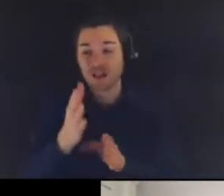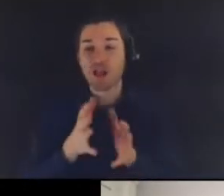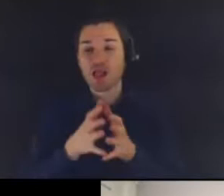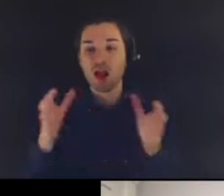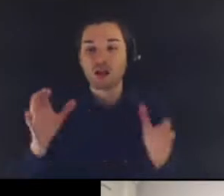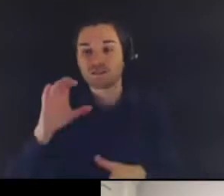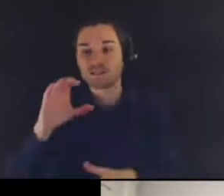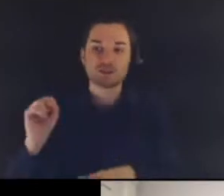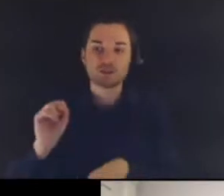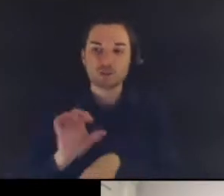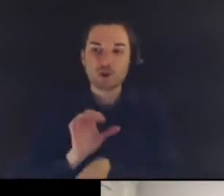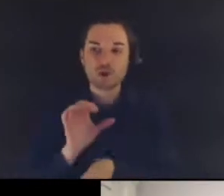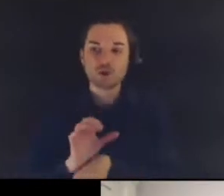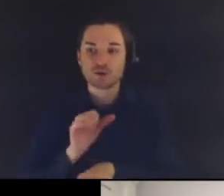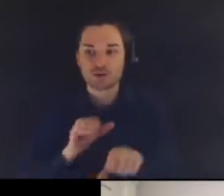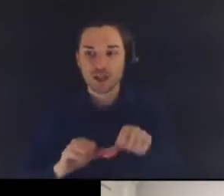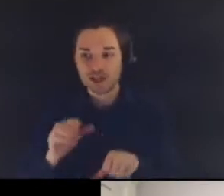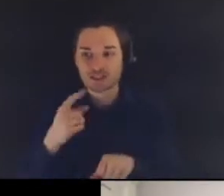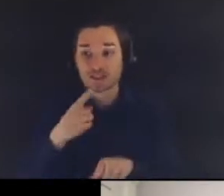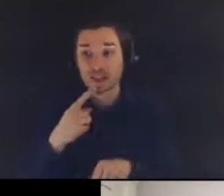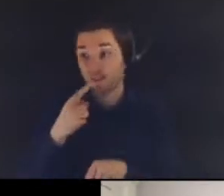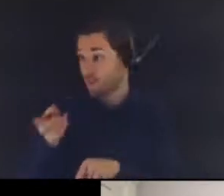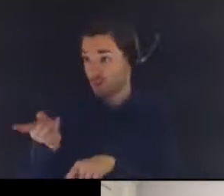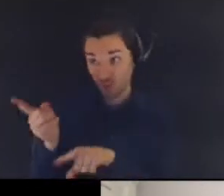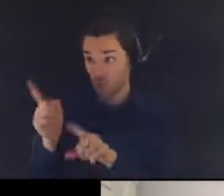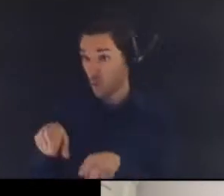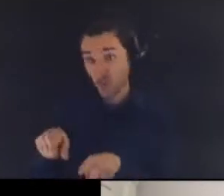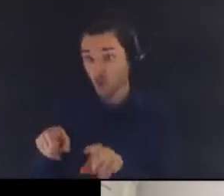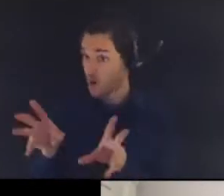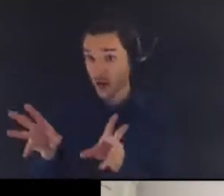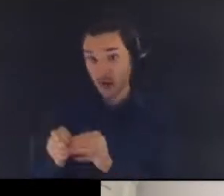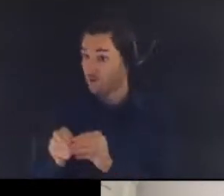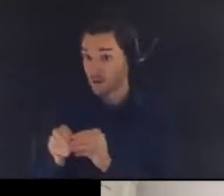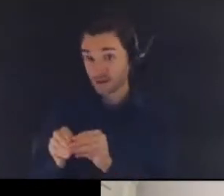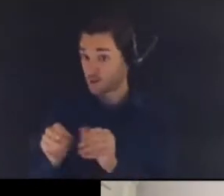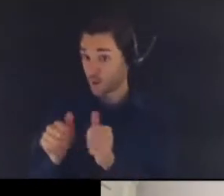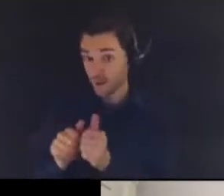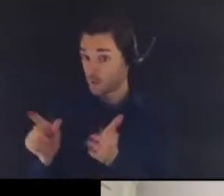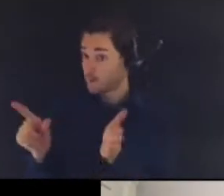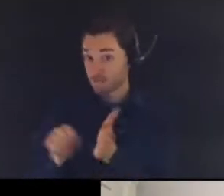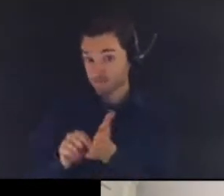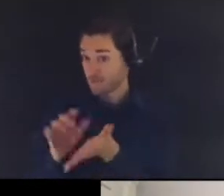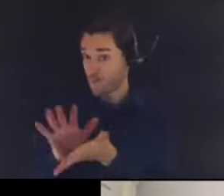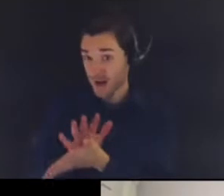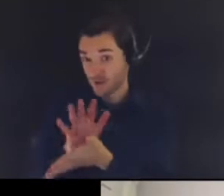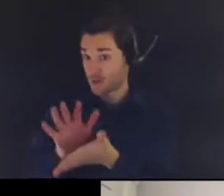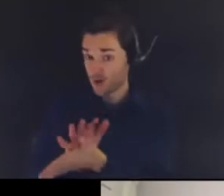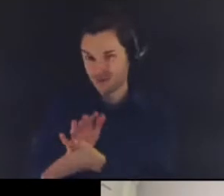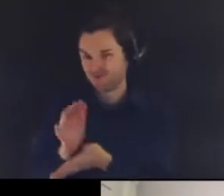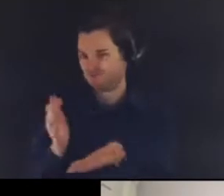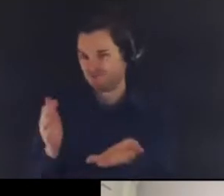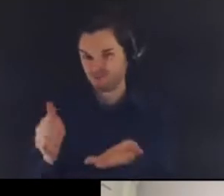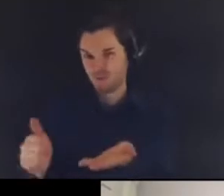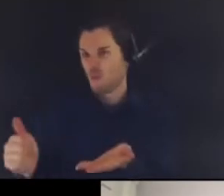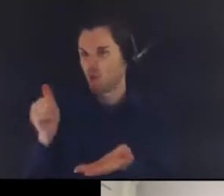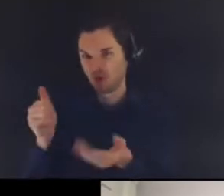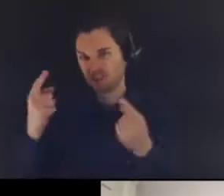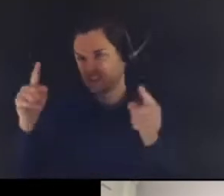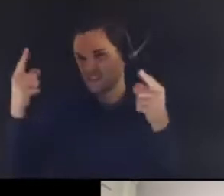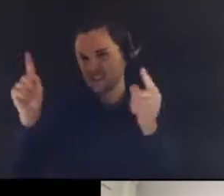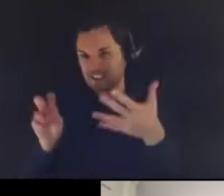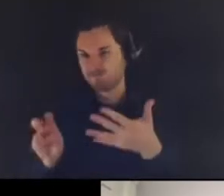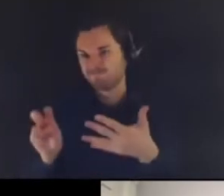cannot succeed in my field. It s expected in my field. So, I did not actually go to